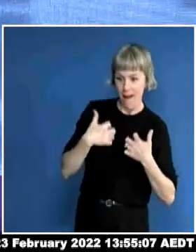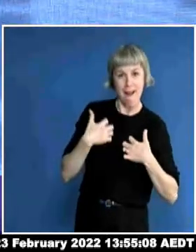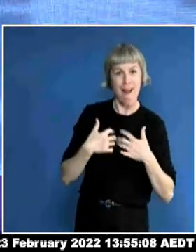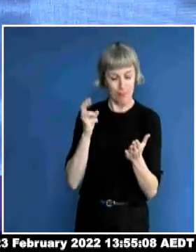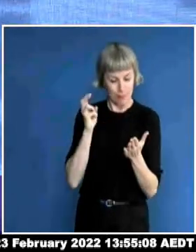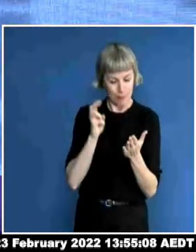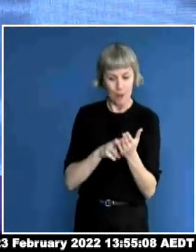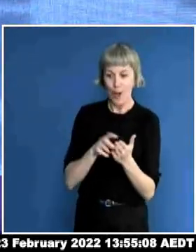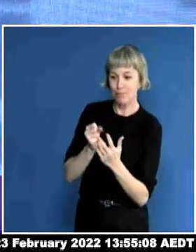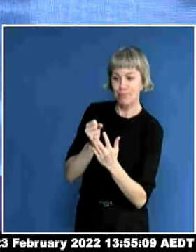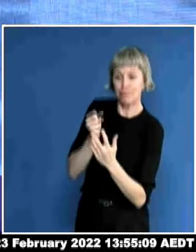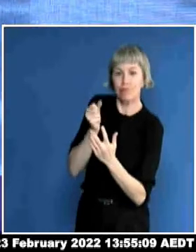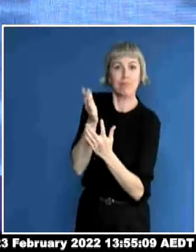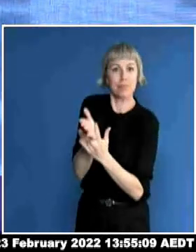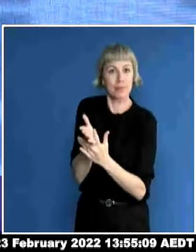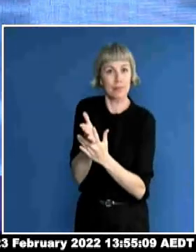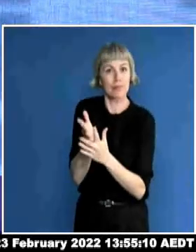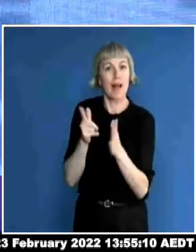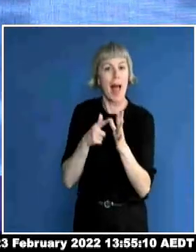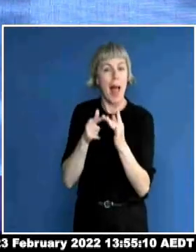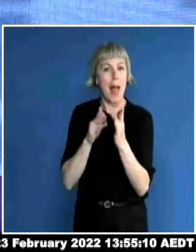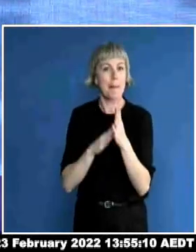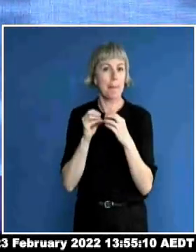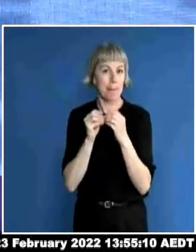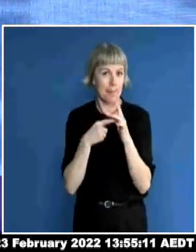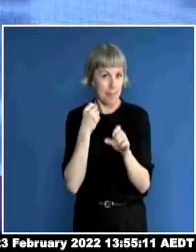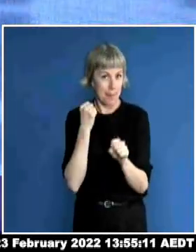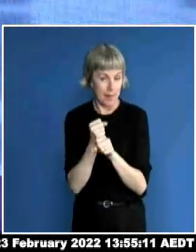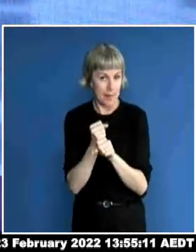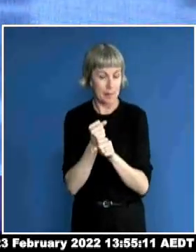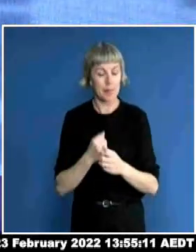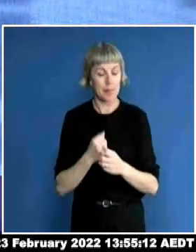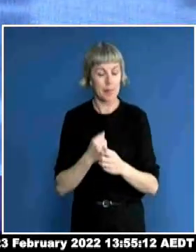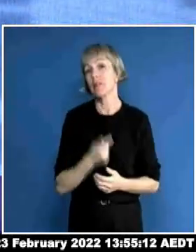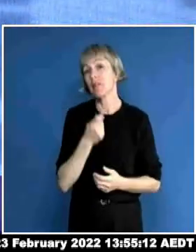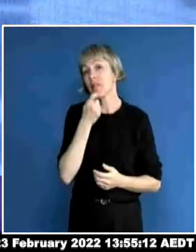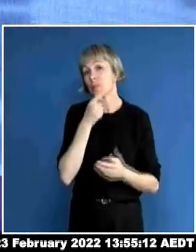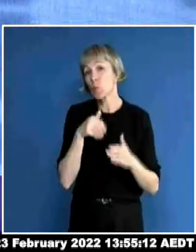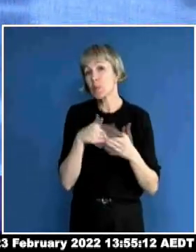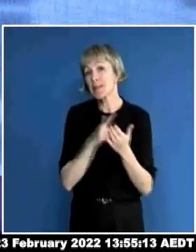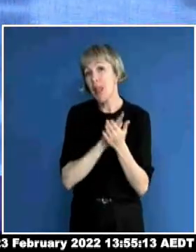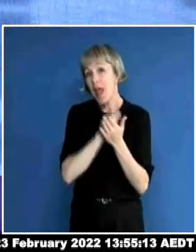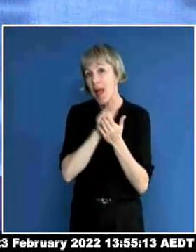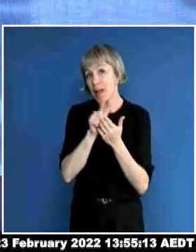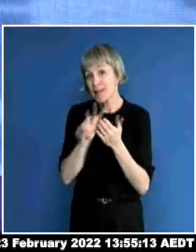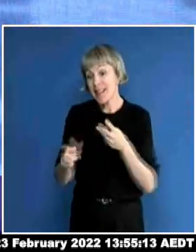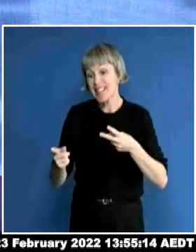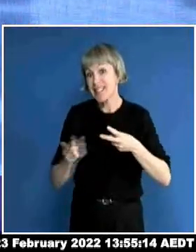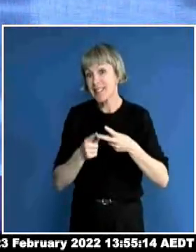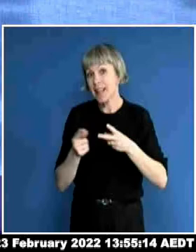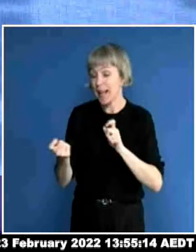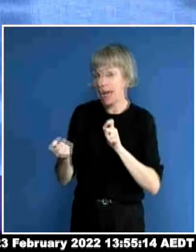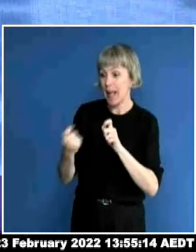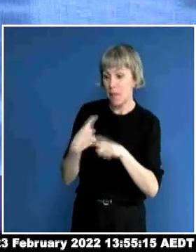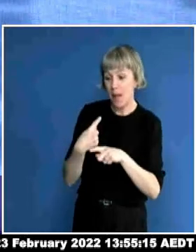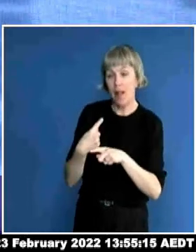Then a few days later, you got another email, this time from Rehab Management, and that